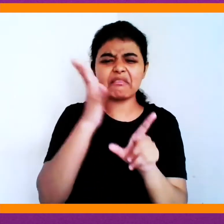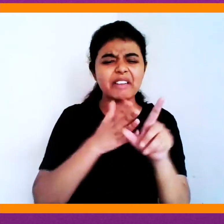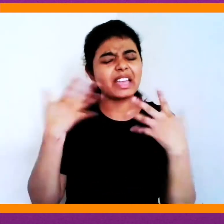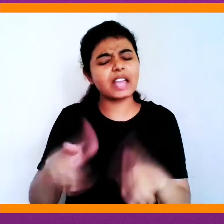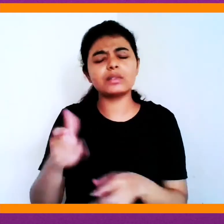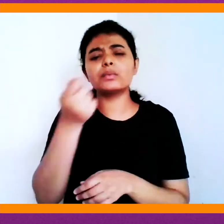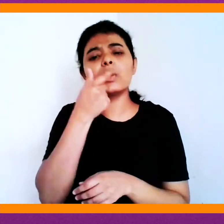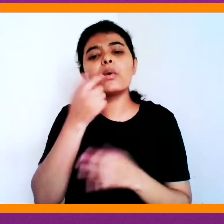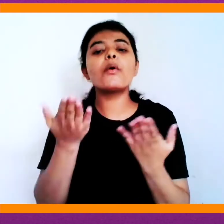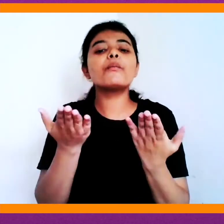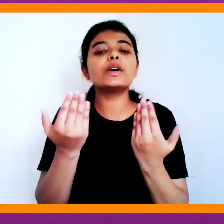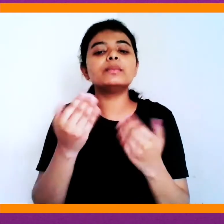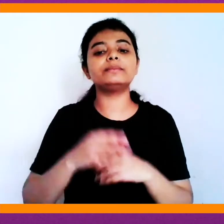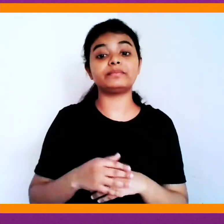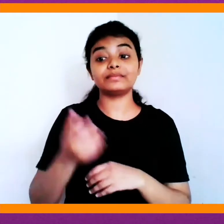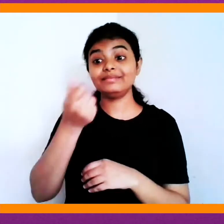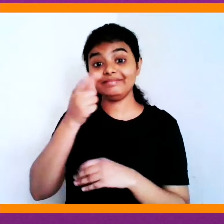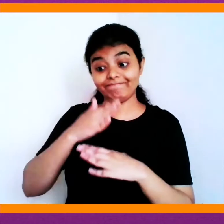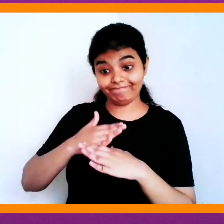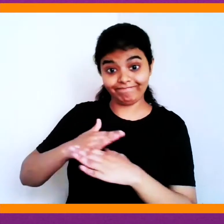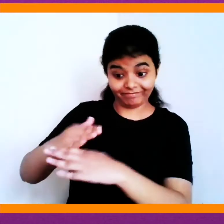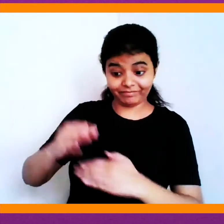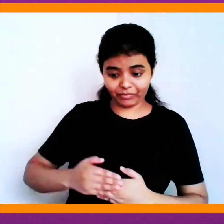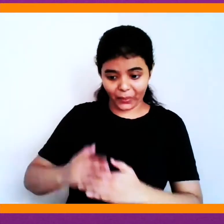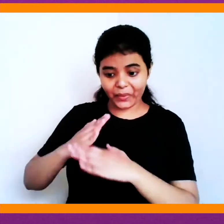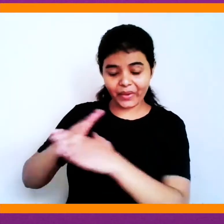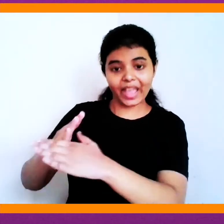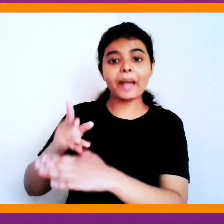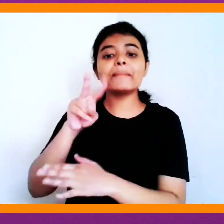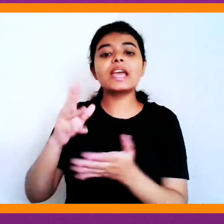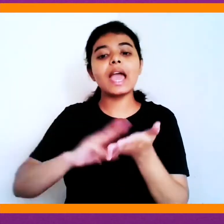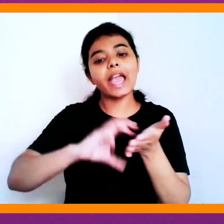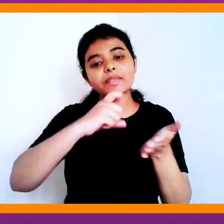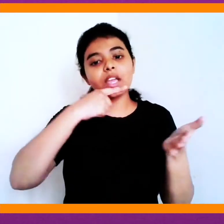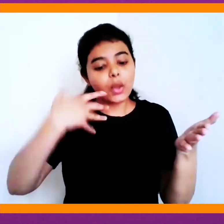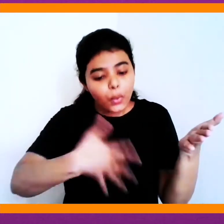she can take them for one month three months seven months one year two years five years and the oral